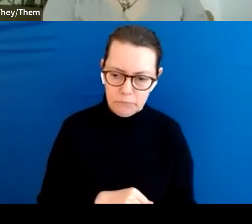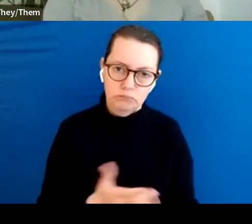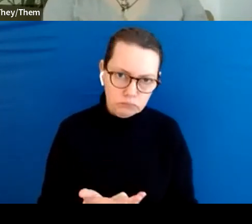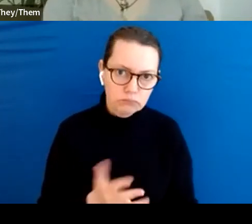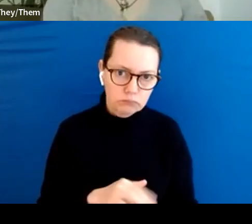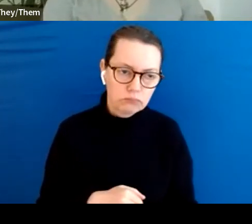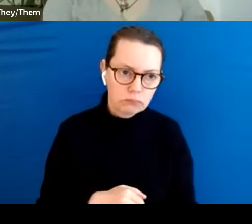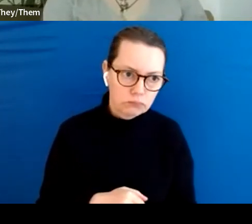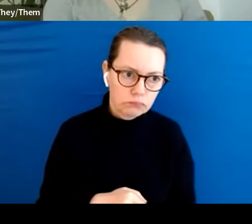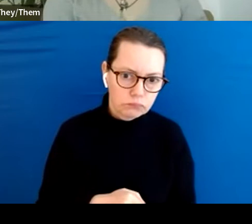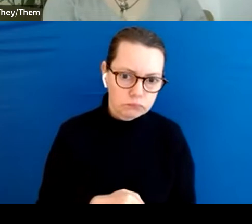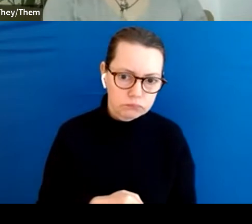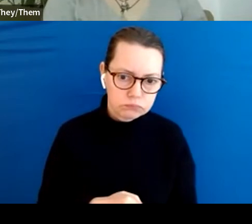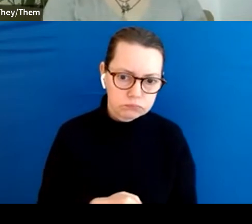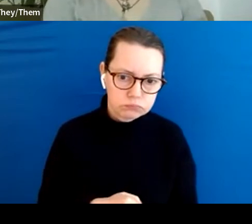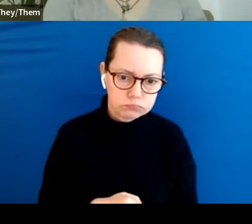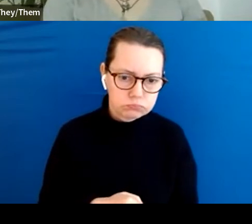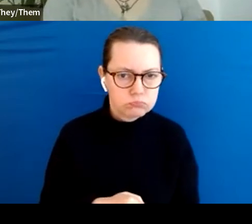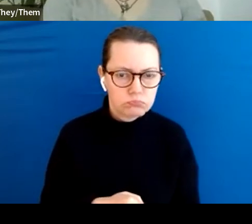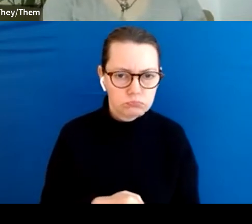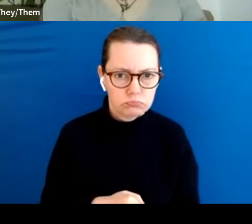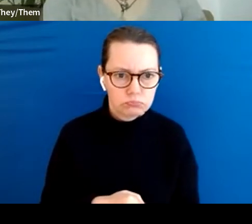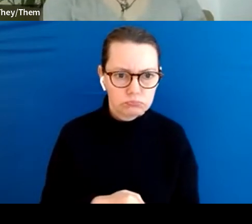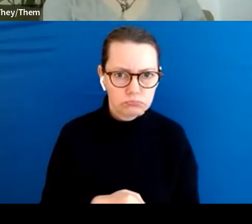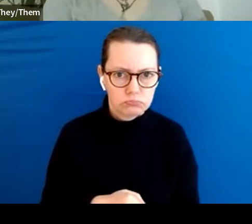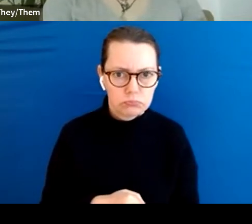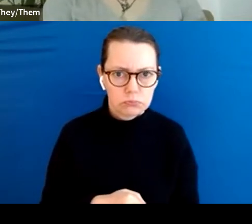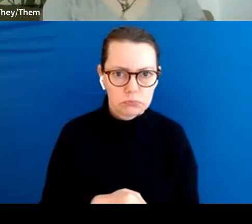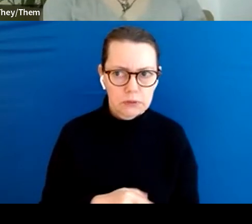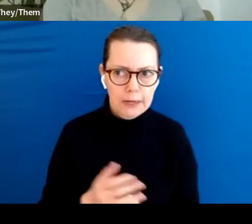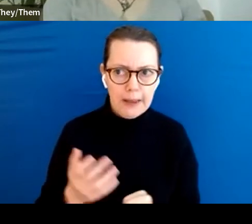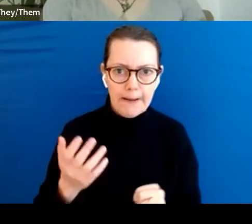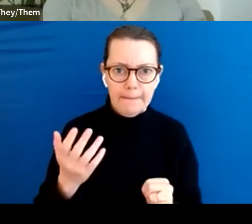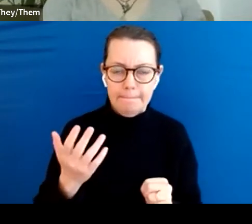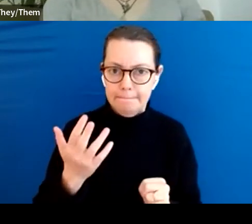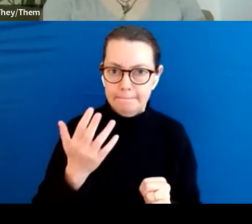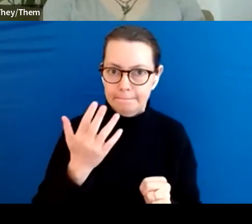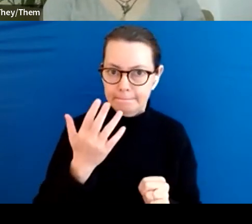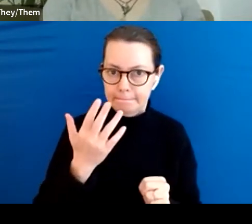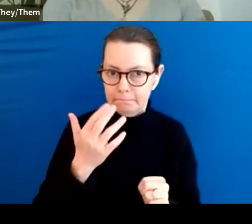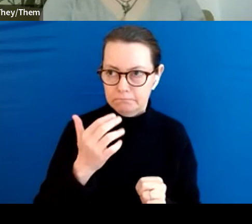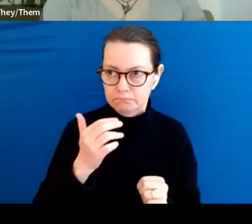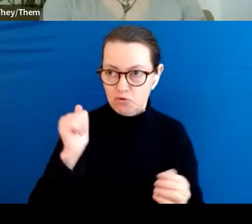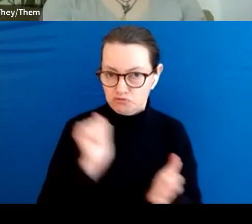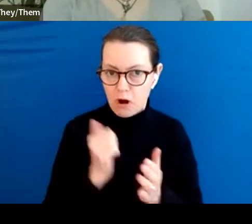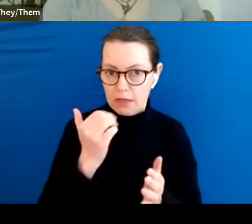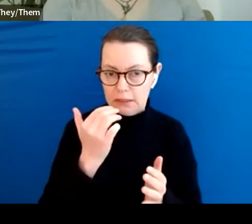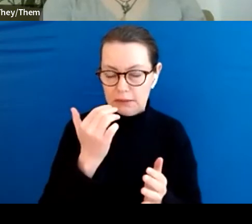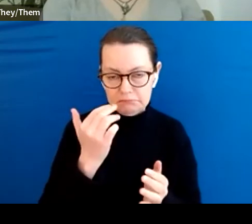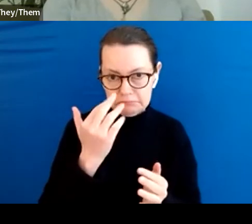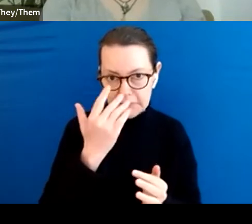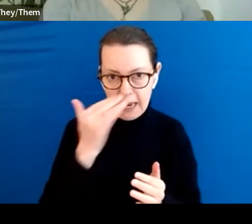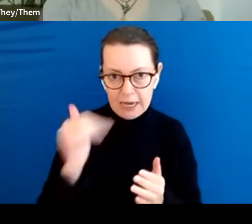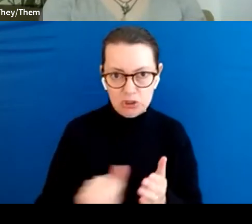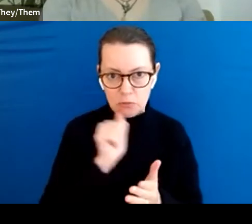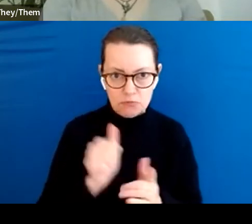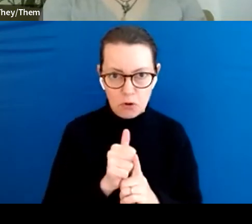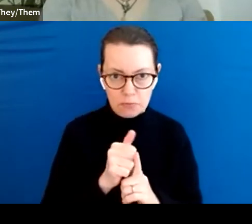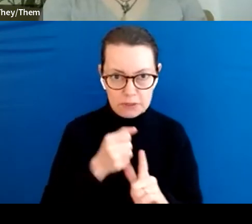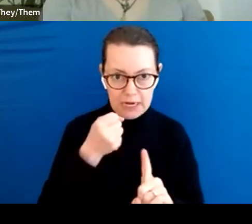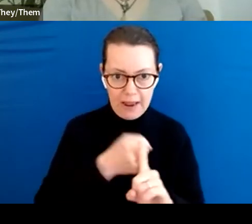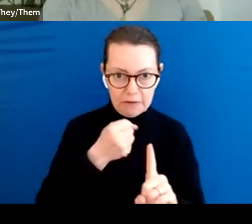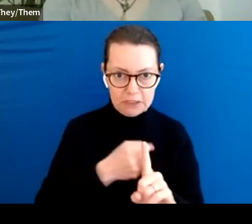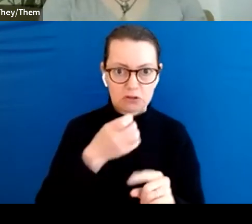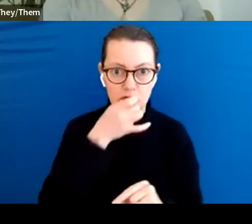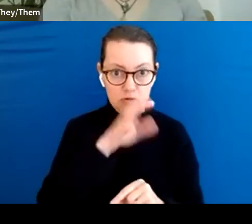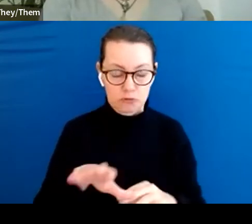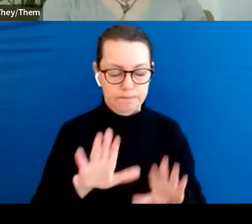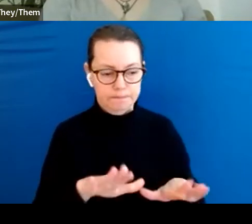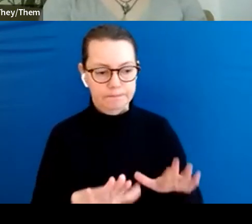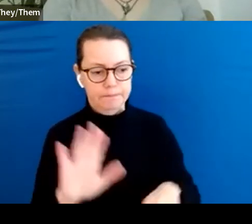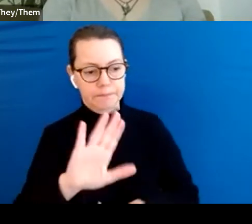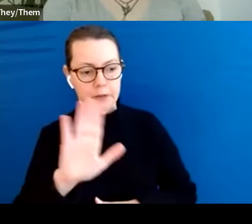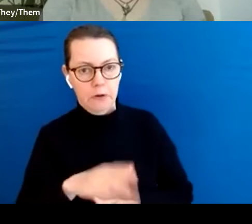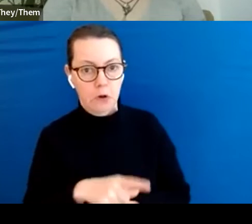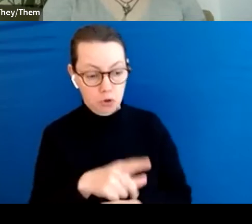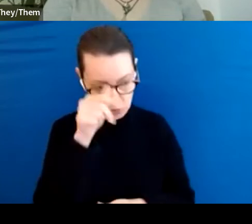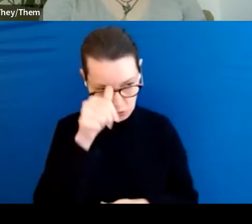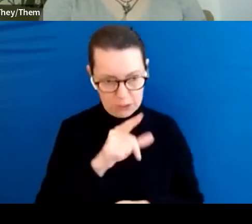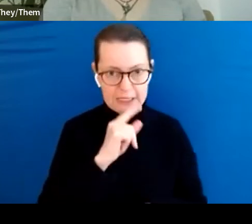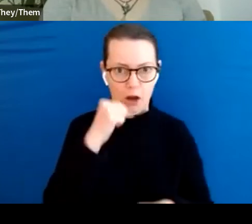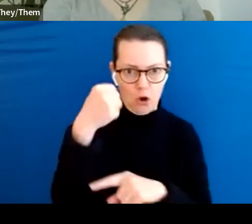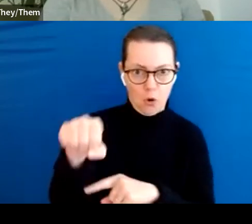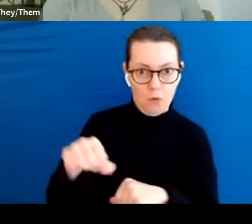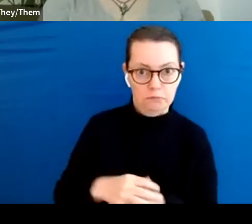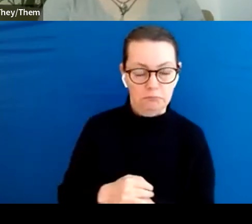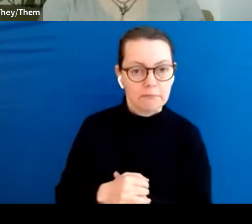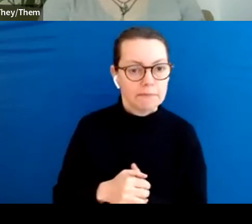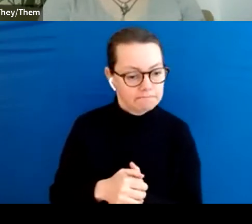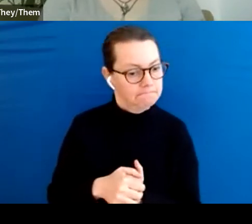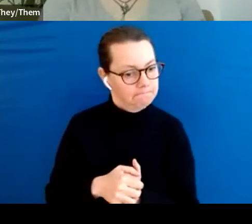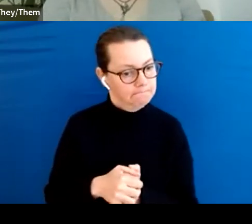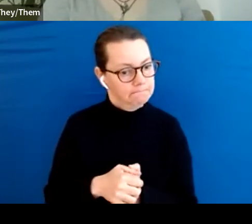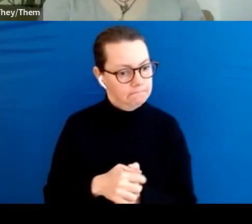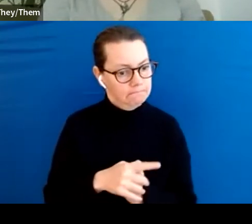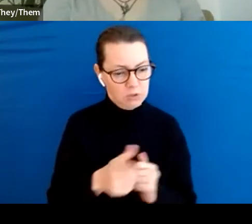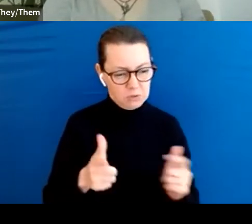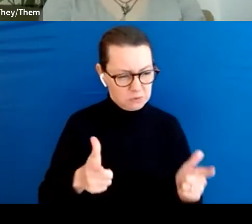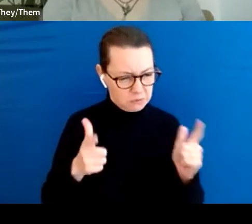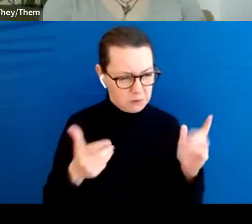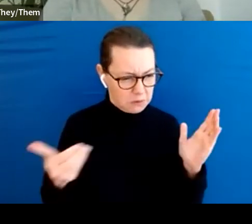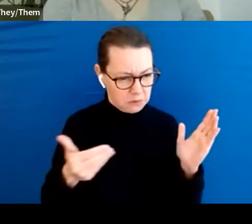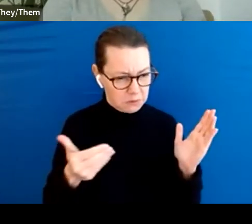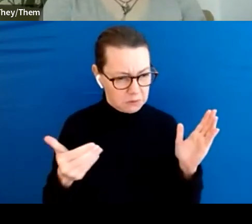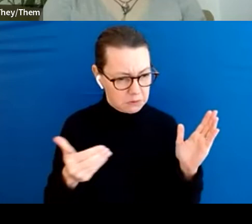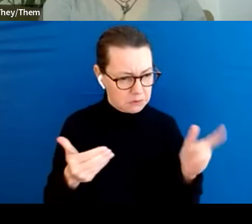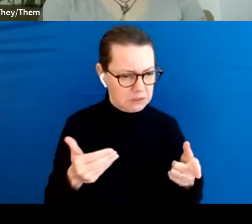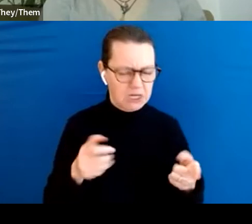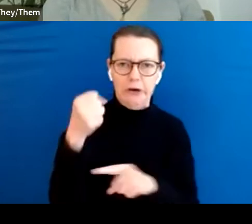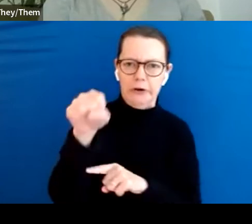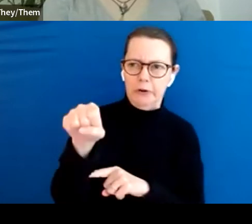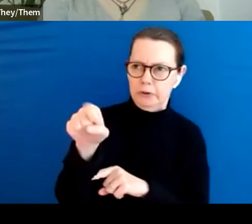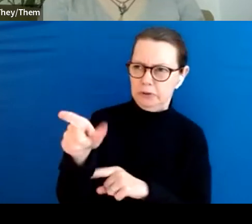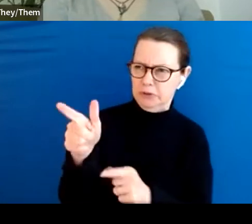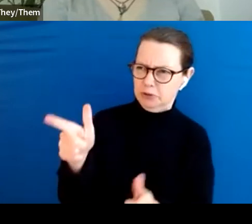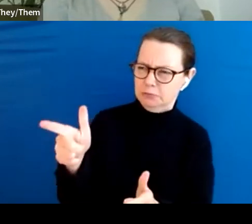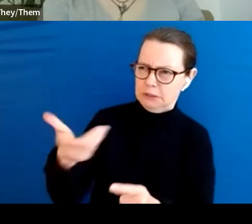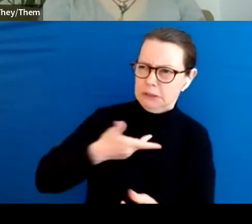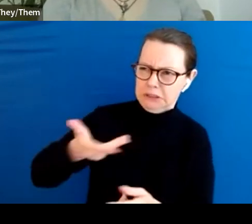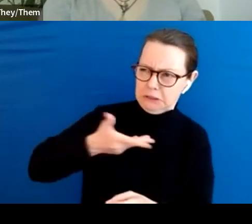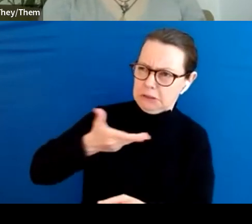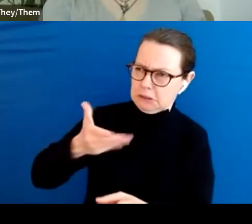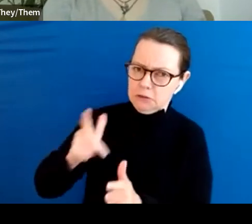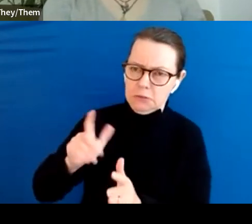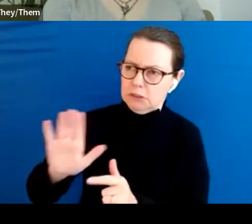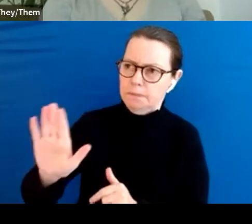was really kind of get, getting them involved in age appropriate advocacy. So, for example, teaching them when to maybe say no to something that's maybe too much for them, whether that's helping them develop the ability and I know this.